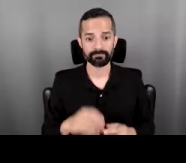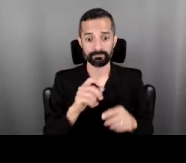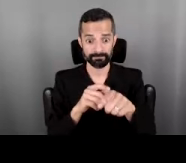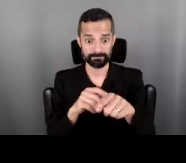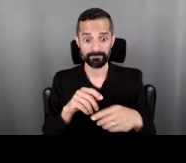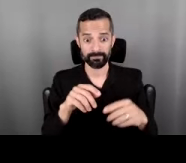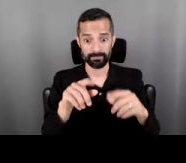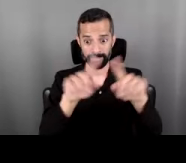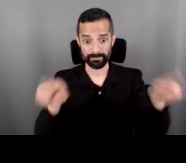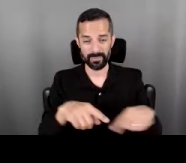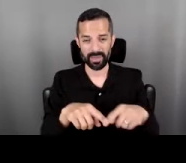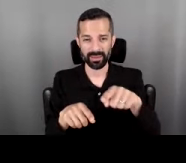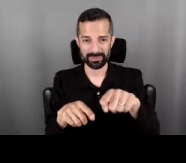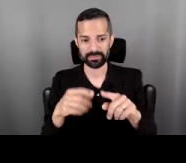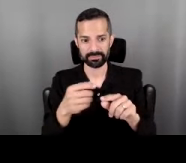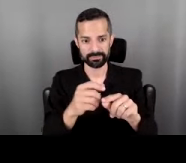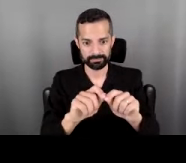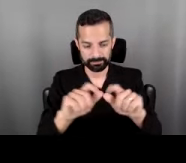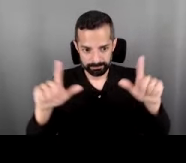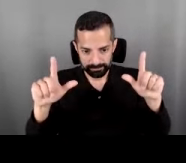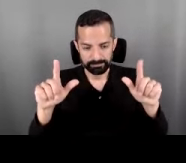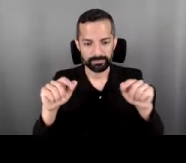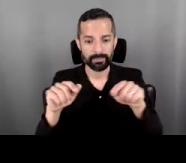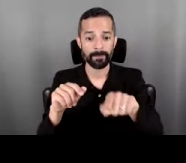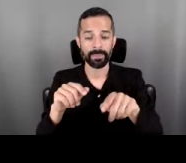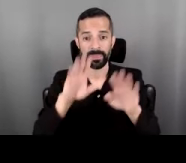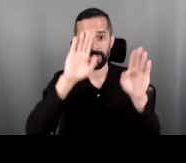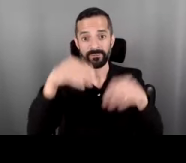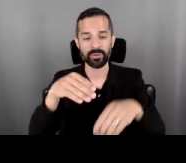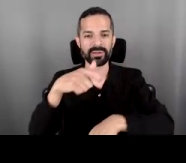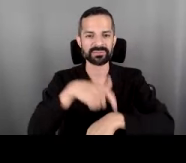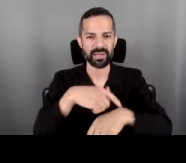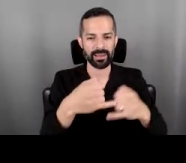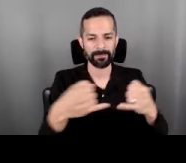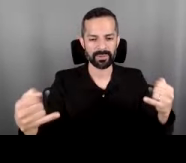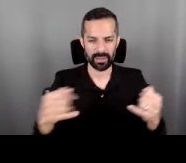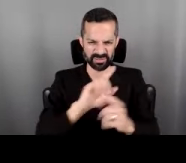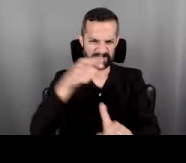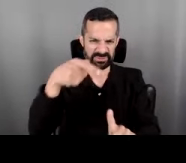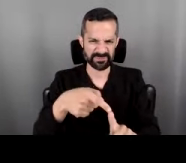with the, timeline specific, going back again to the criterion